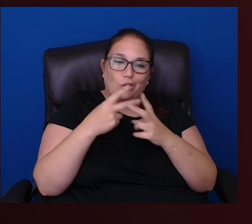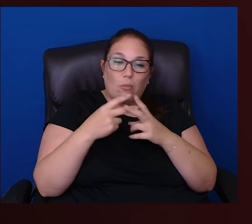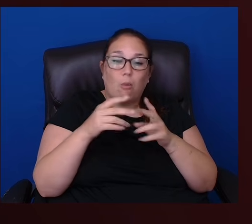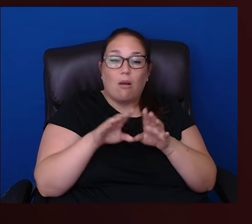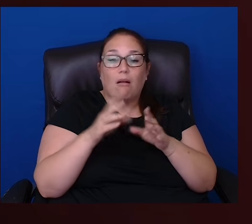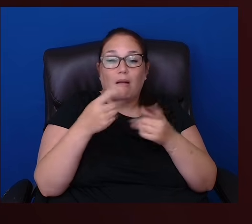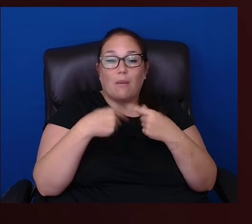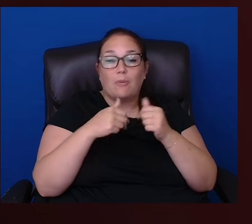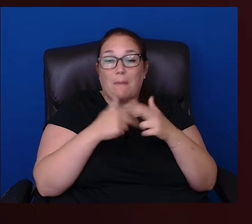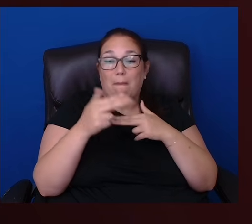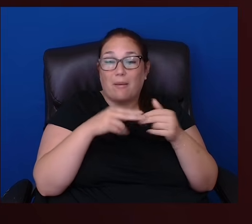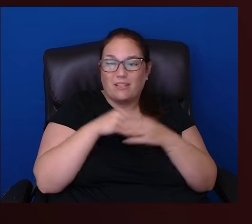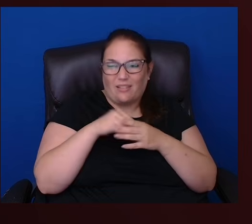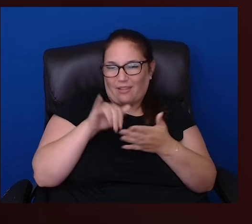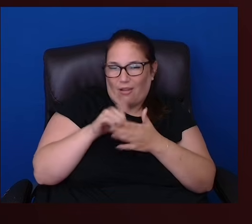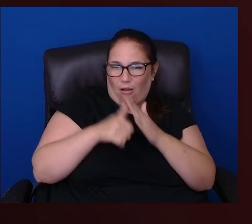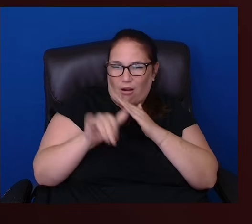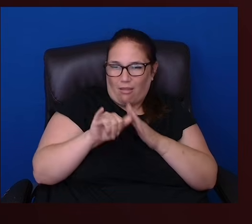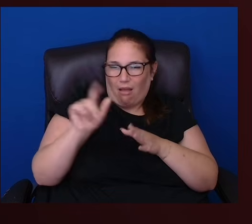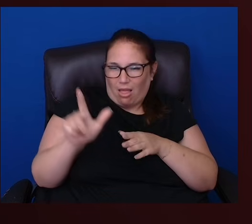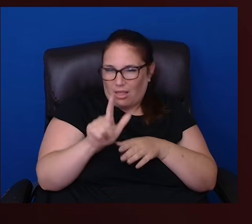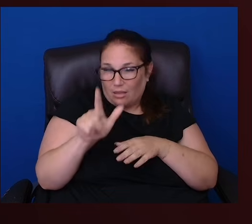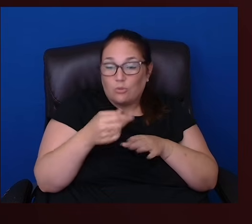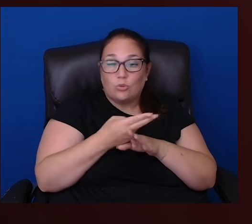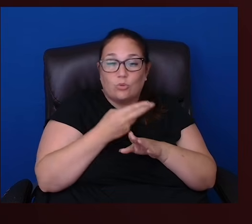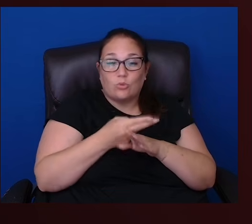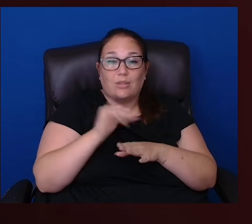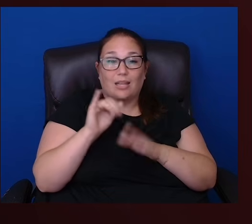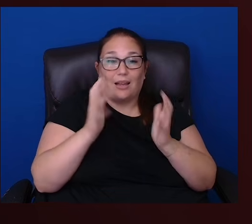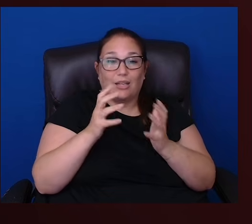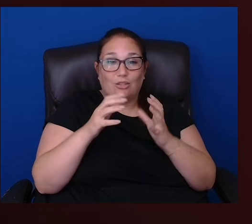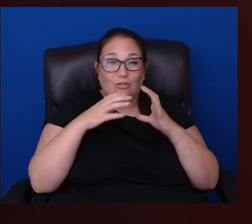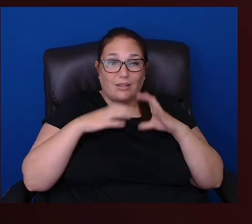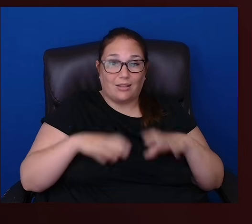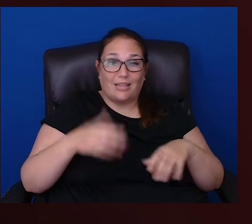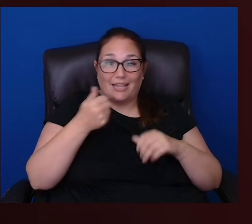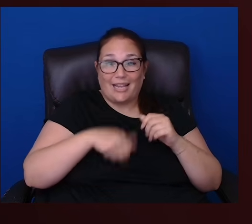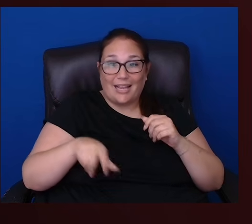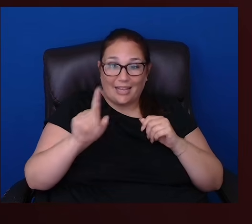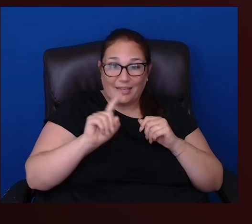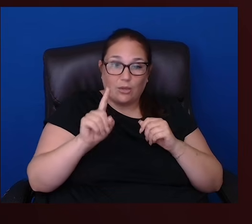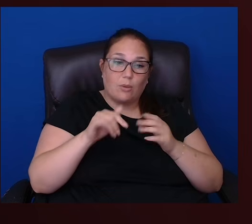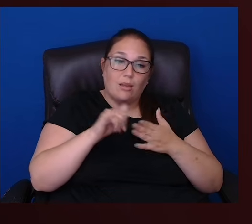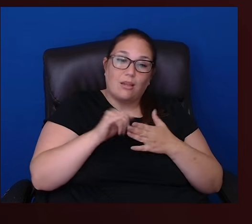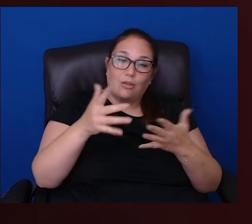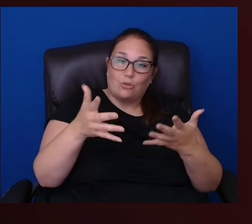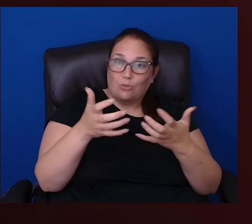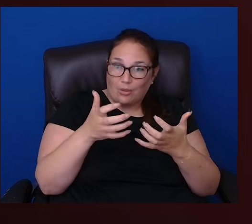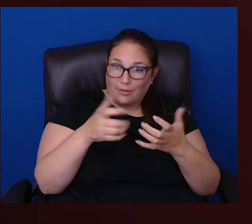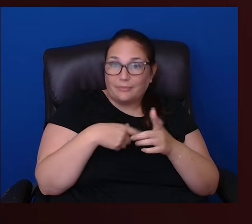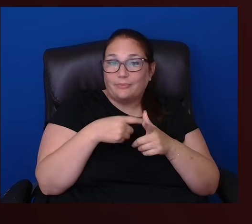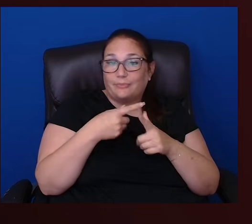so you can just use the IChatClient anywhere that you want to, and it's injected into